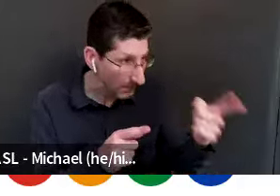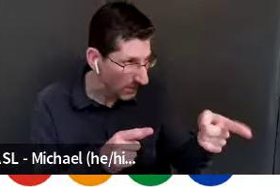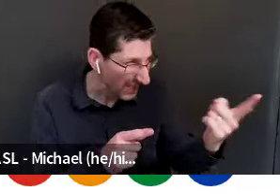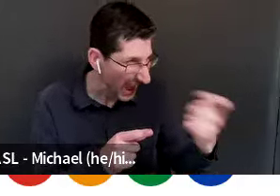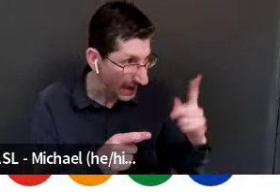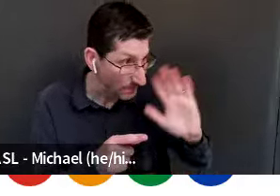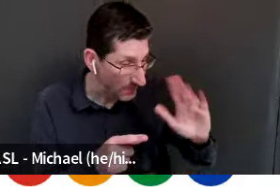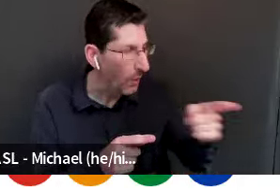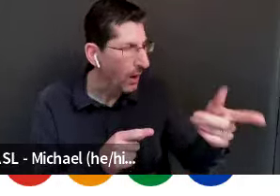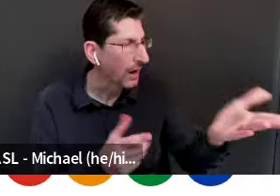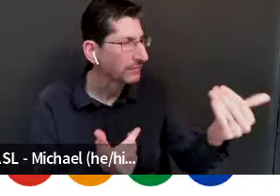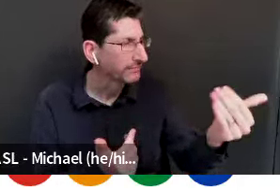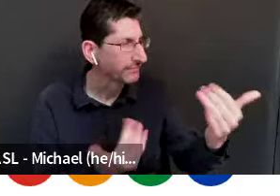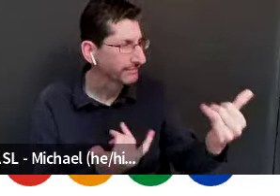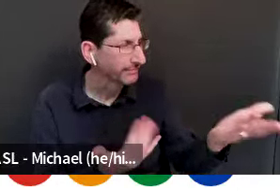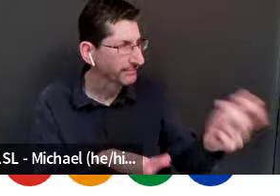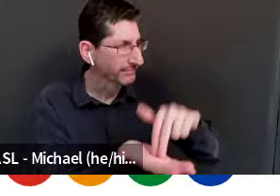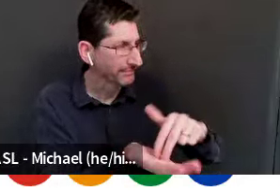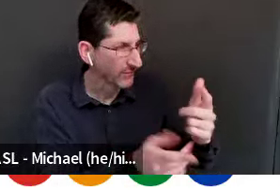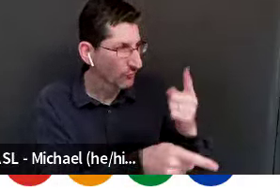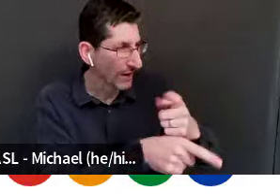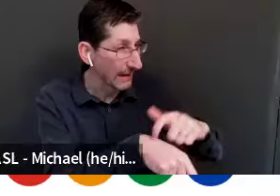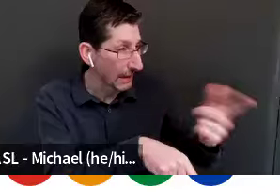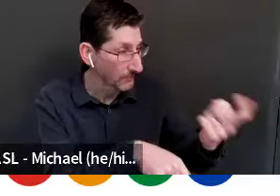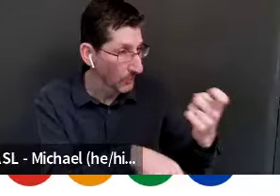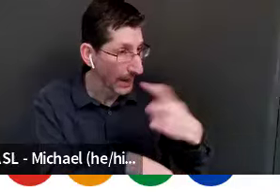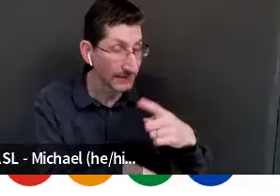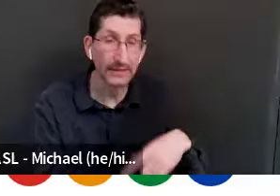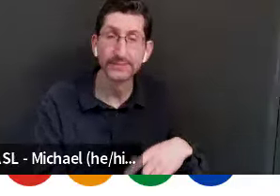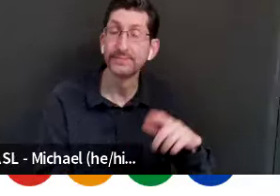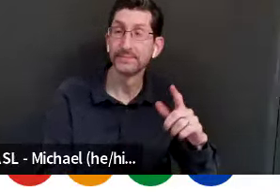I WILL GO BACK TO OUR IN-PERSON ATTENDEE WHO ASKED A QUESTION EARLIER.